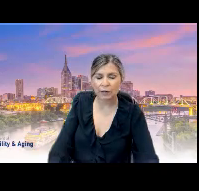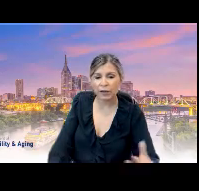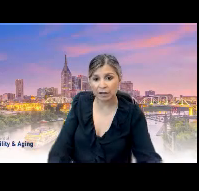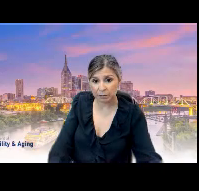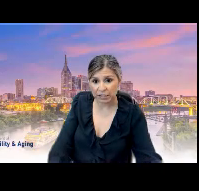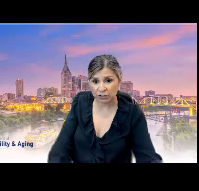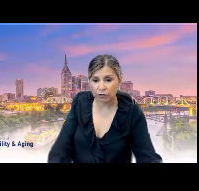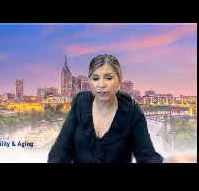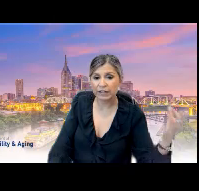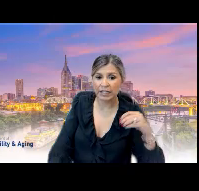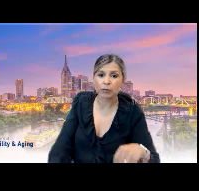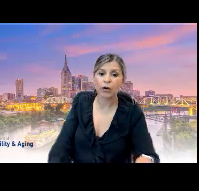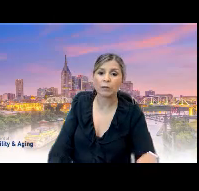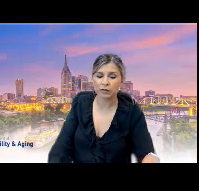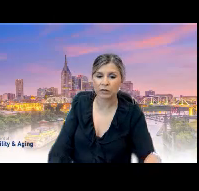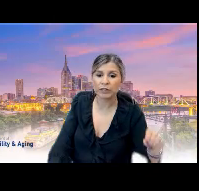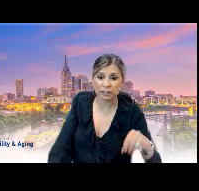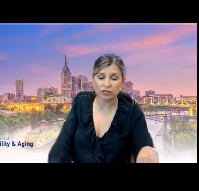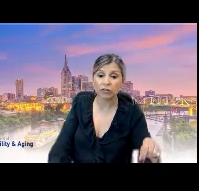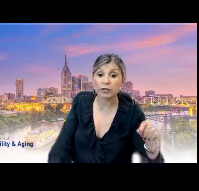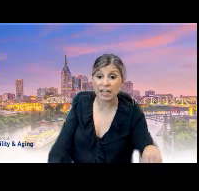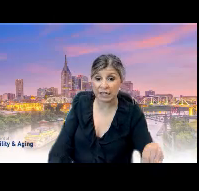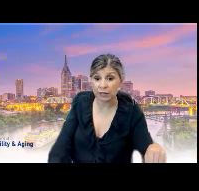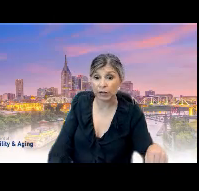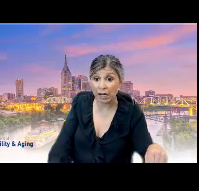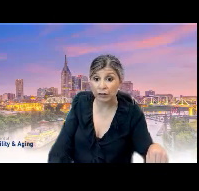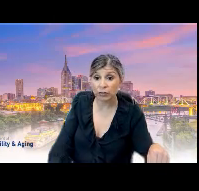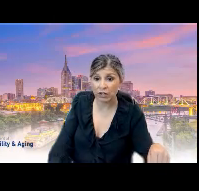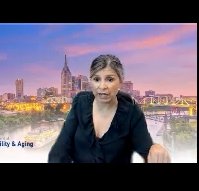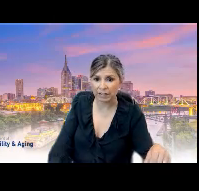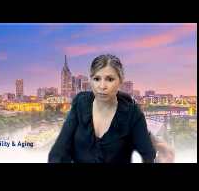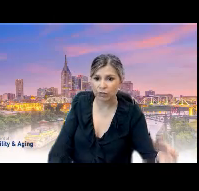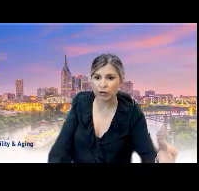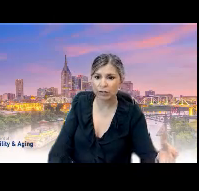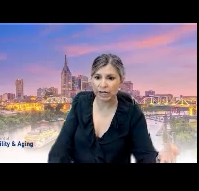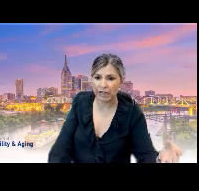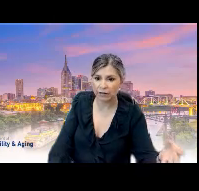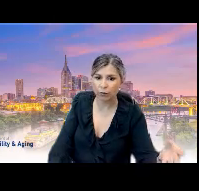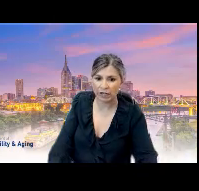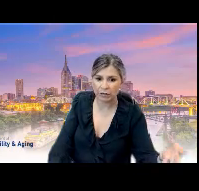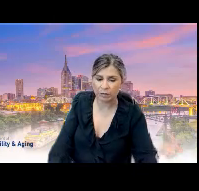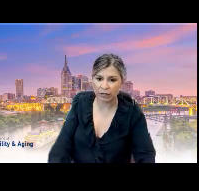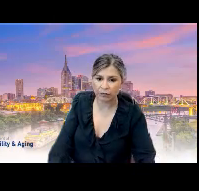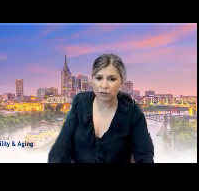And then we got some additional funding and we're able to serve an additional 9300 clients with 384,000 meals.